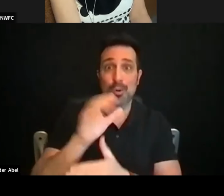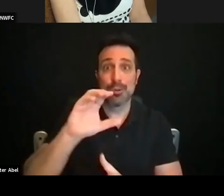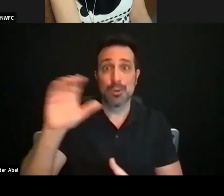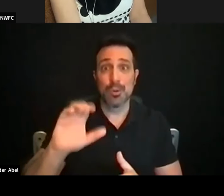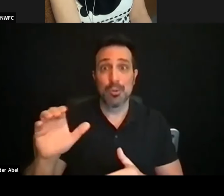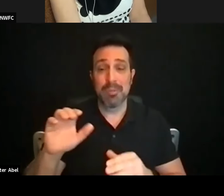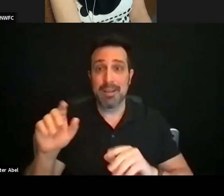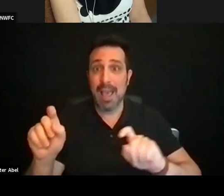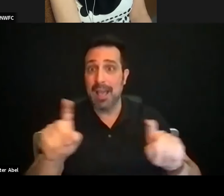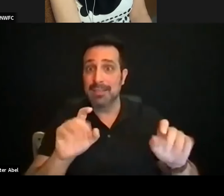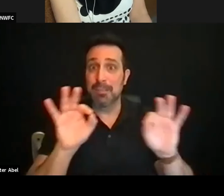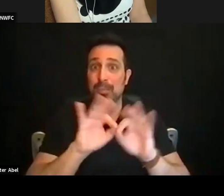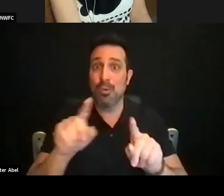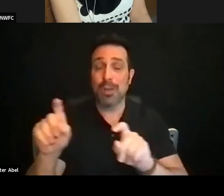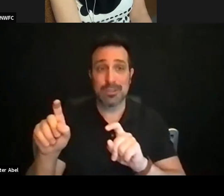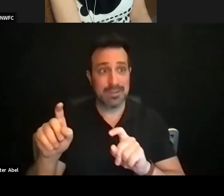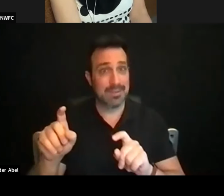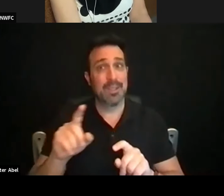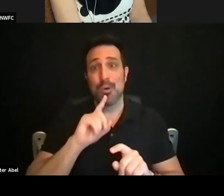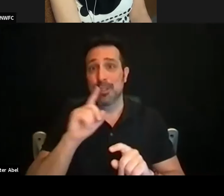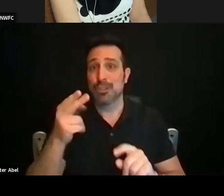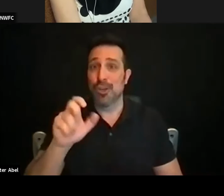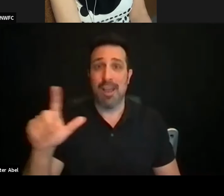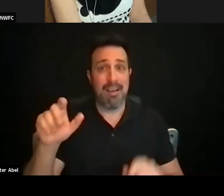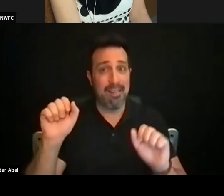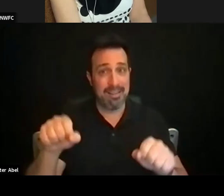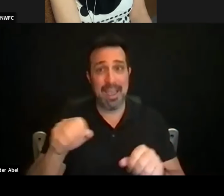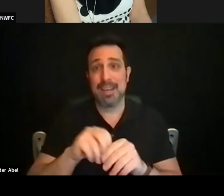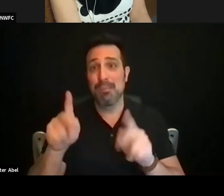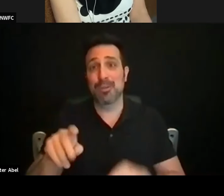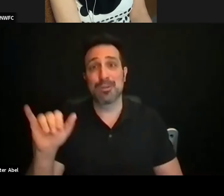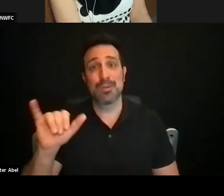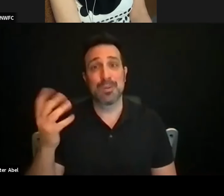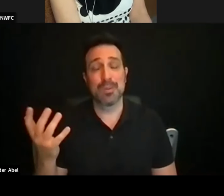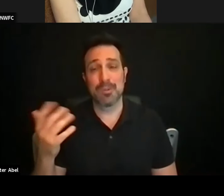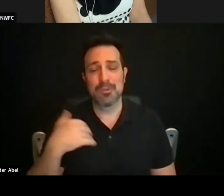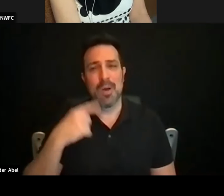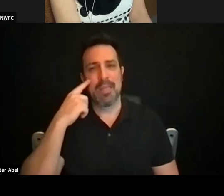fine. And ways to implement technology has been at the forefront of what we do. If we can lead a room into